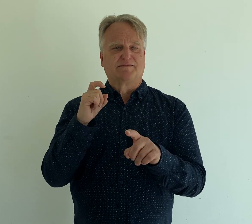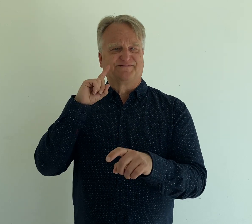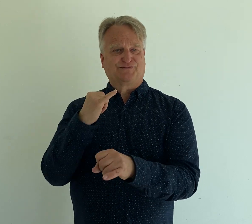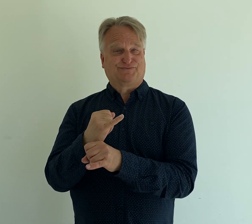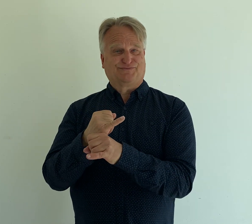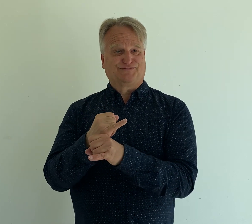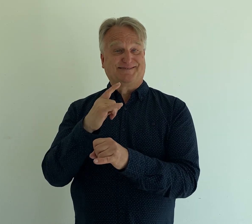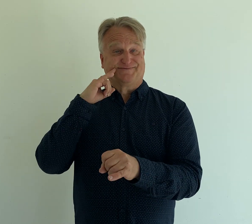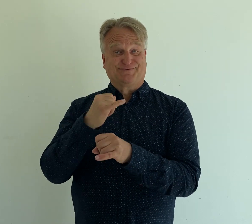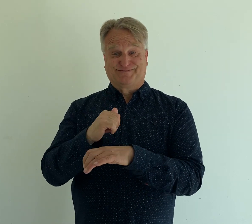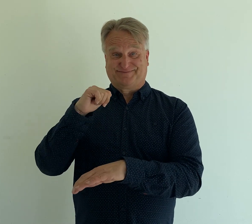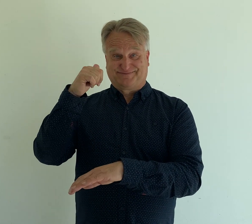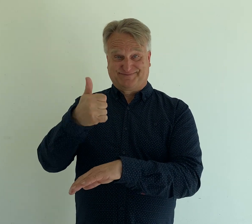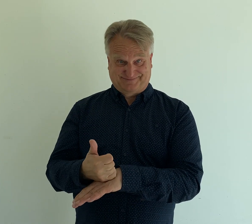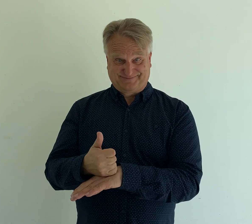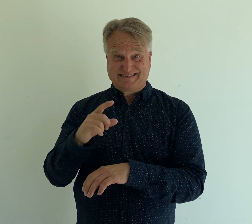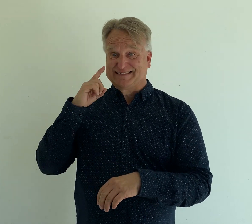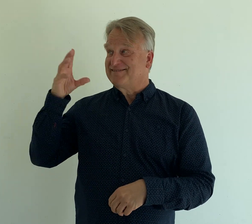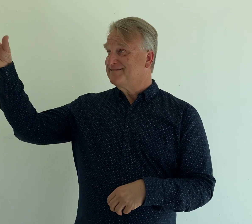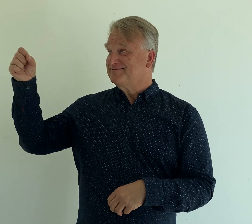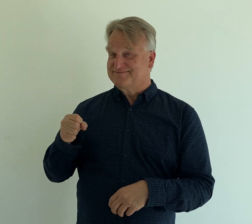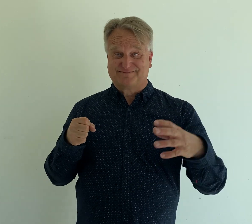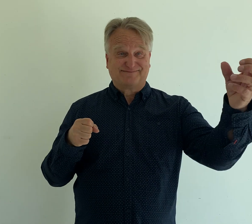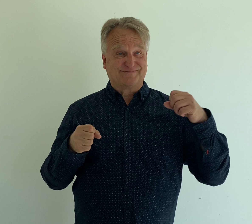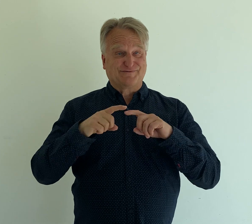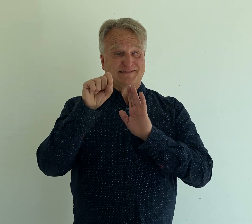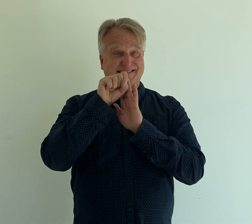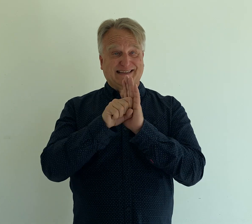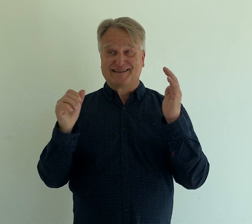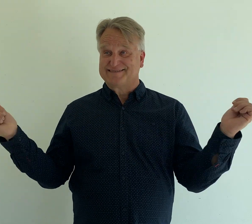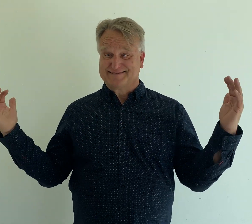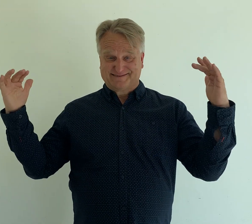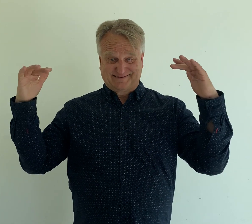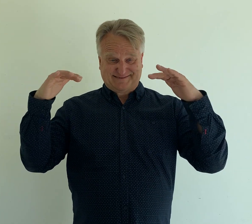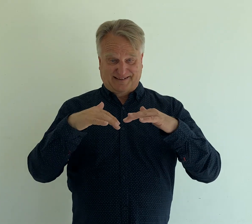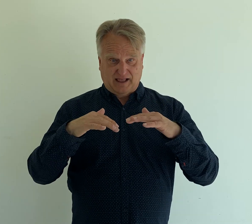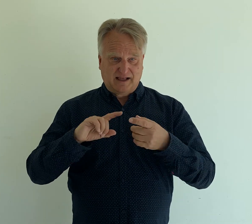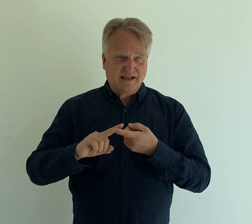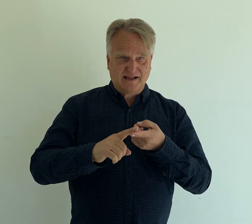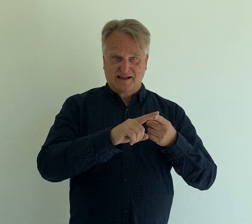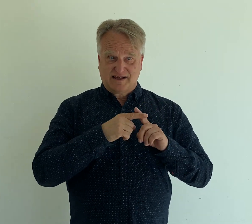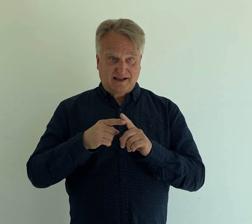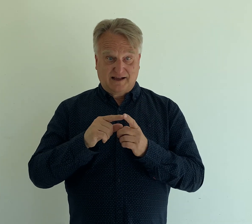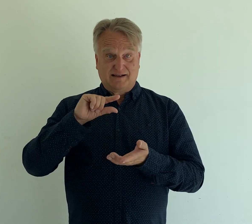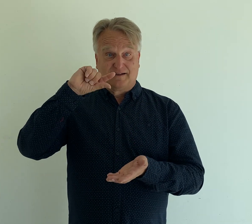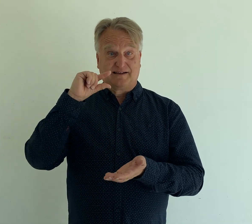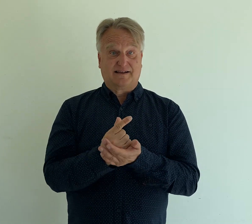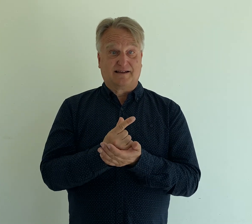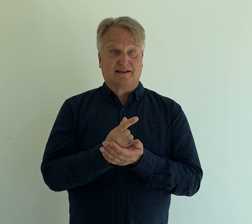outcome of the days when deaf people were placed in schools for the deaf from all over the state.